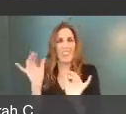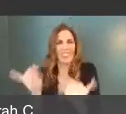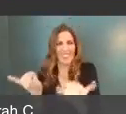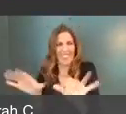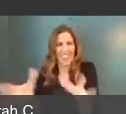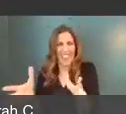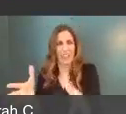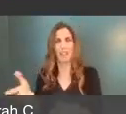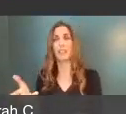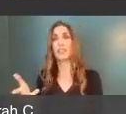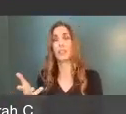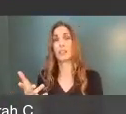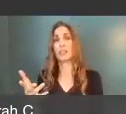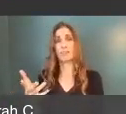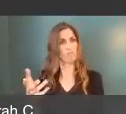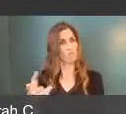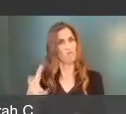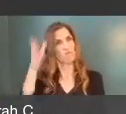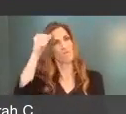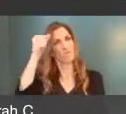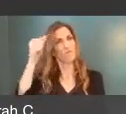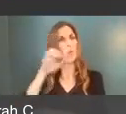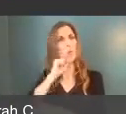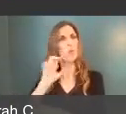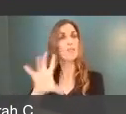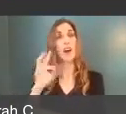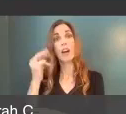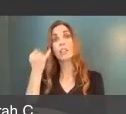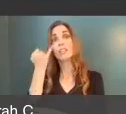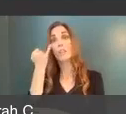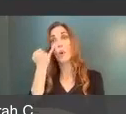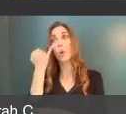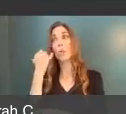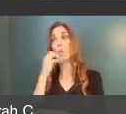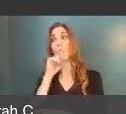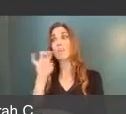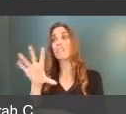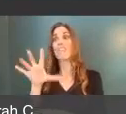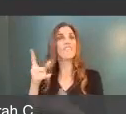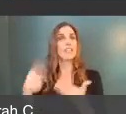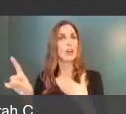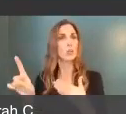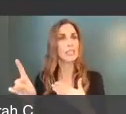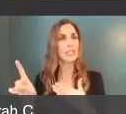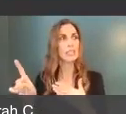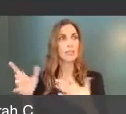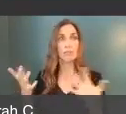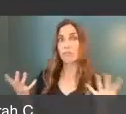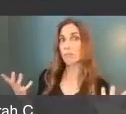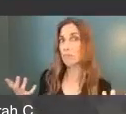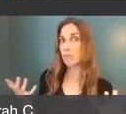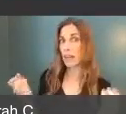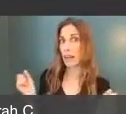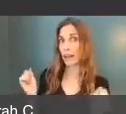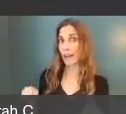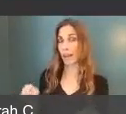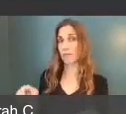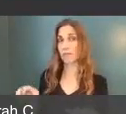say they turn 75 in a week, in a month, do they have to wait until they turn 75 to register? If